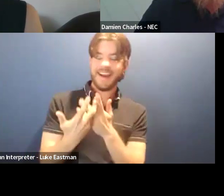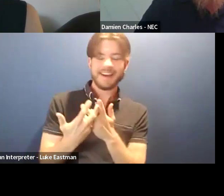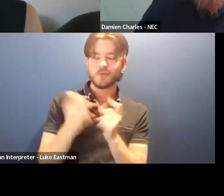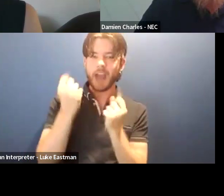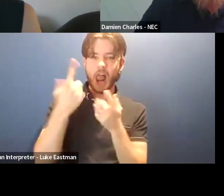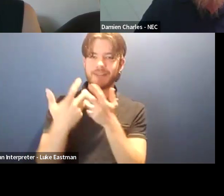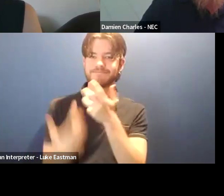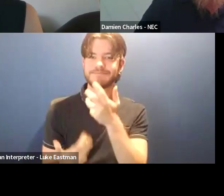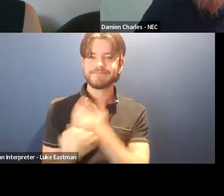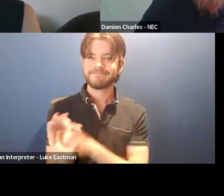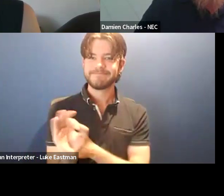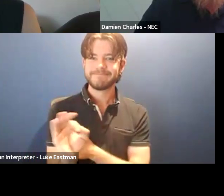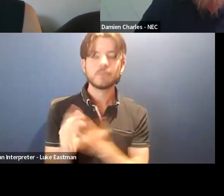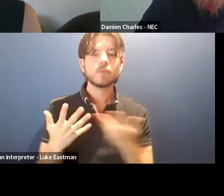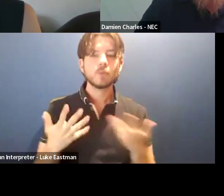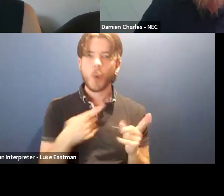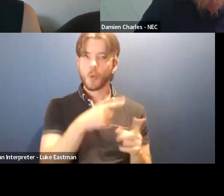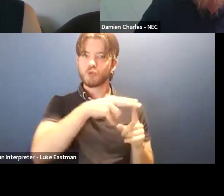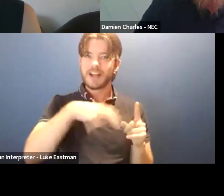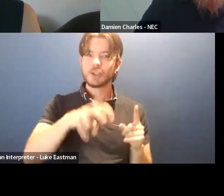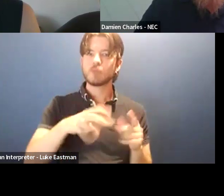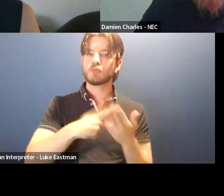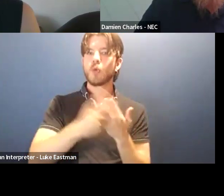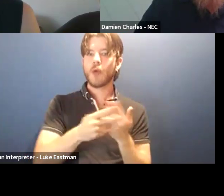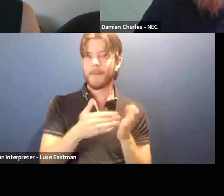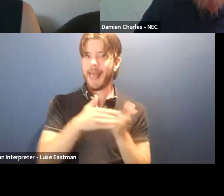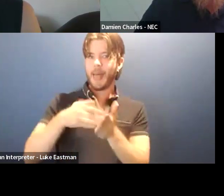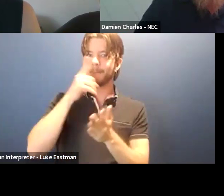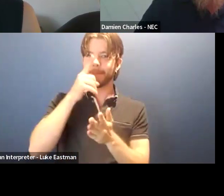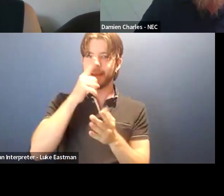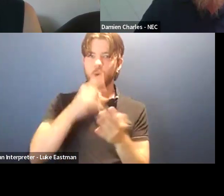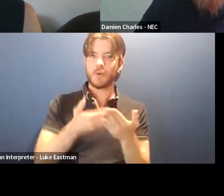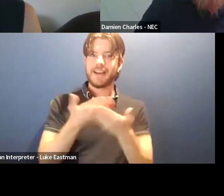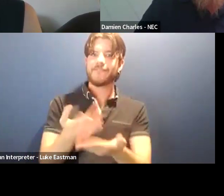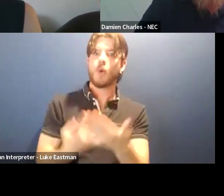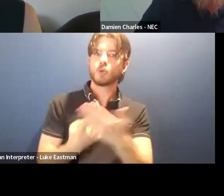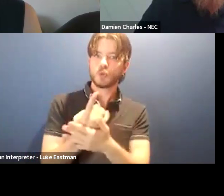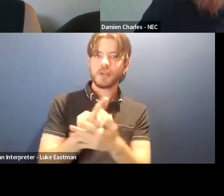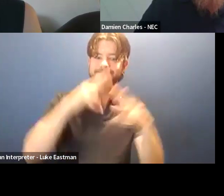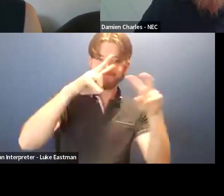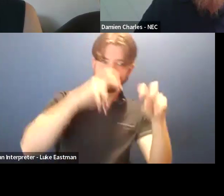Transition to Work programs give people lots of opportunity to explore different